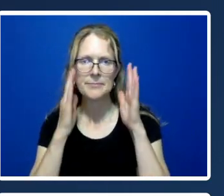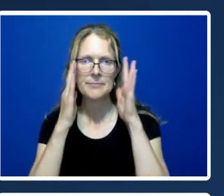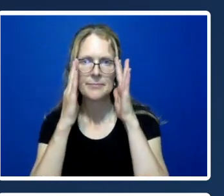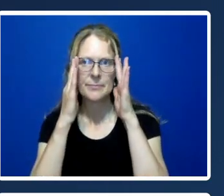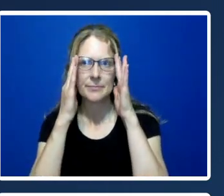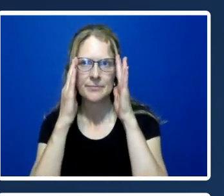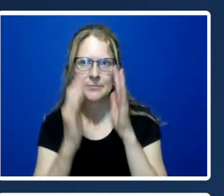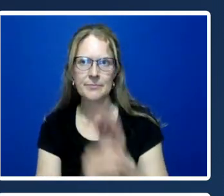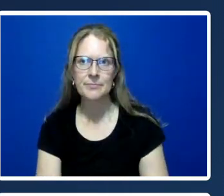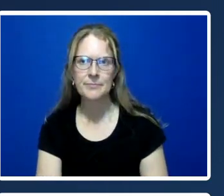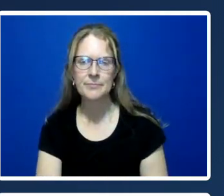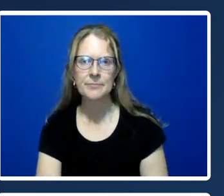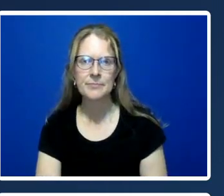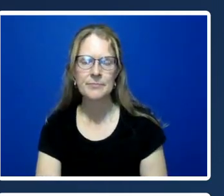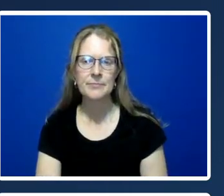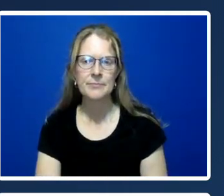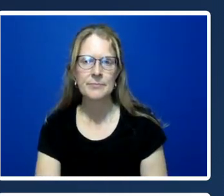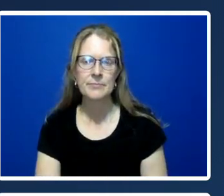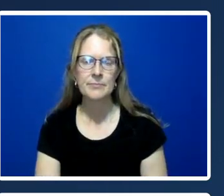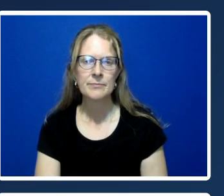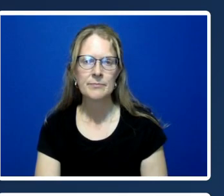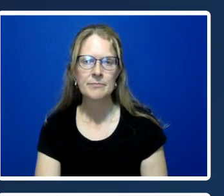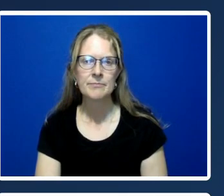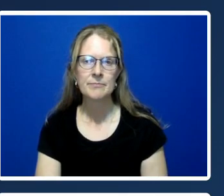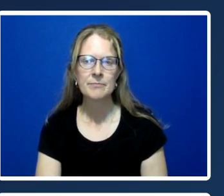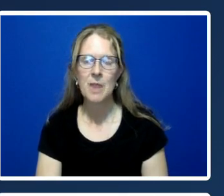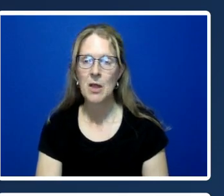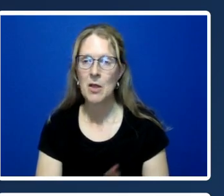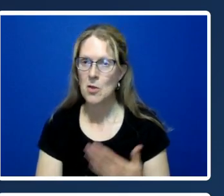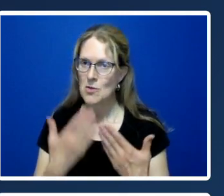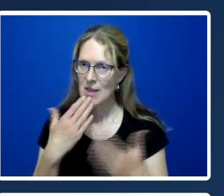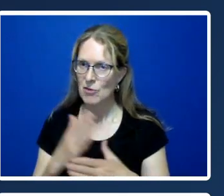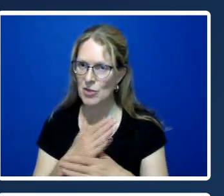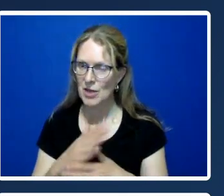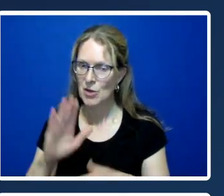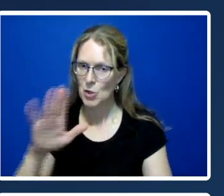So, thank you for sharing this time with us. Before we begin the question-and-answer